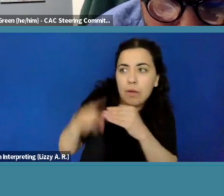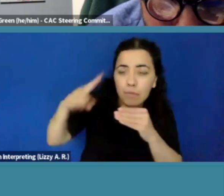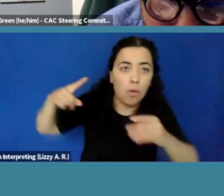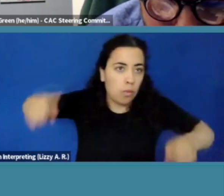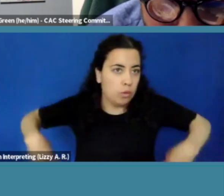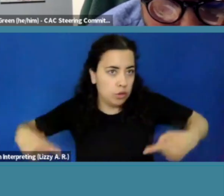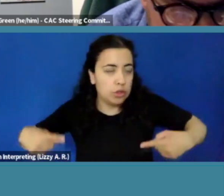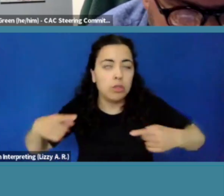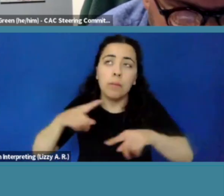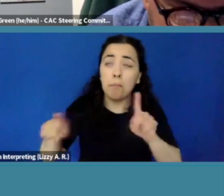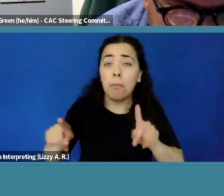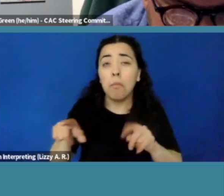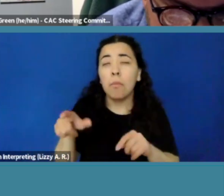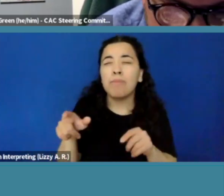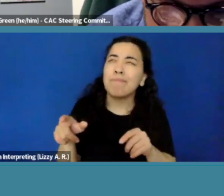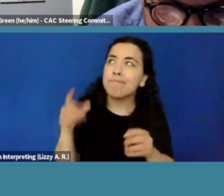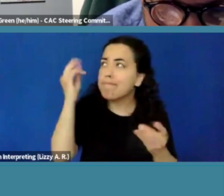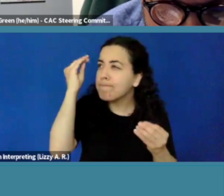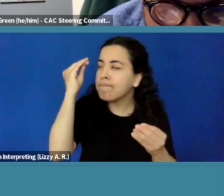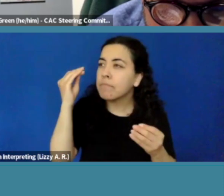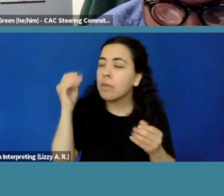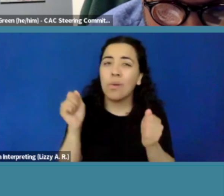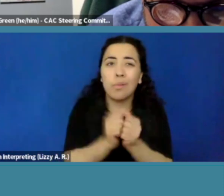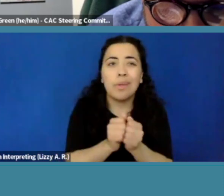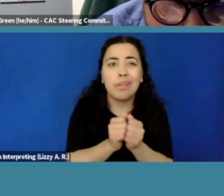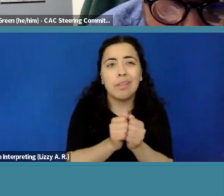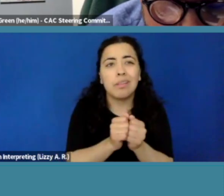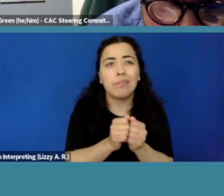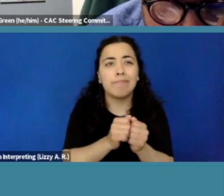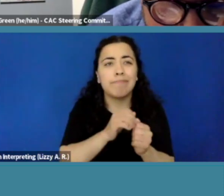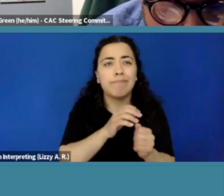But with other, with heritage sites and things like that, too, there can be